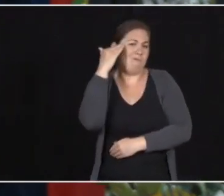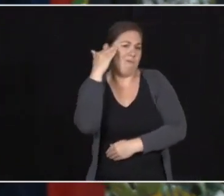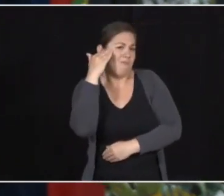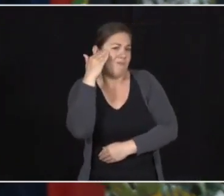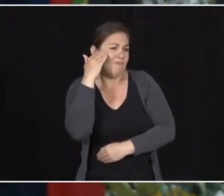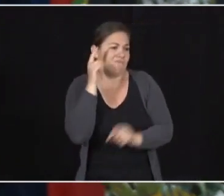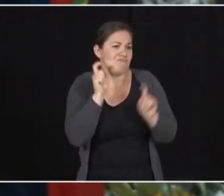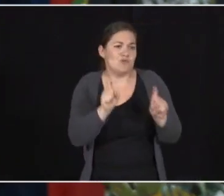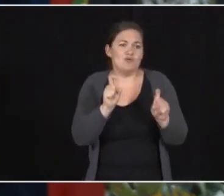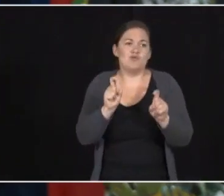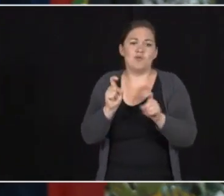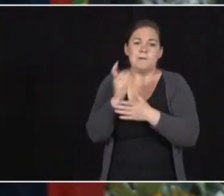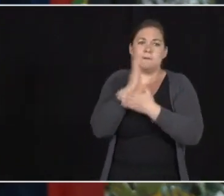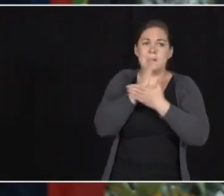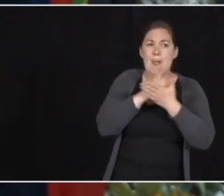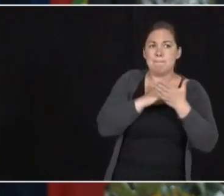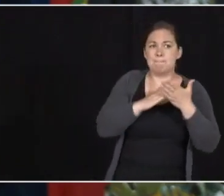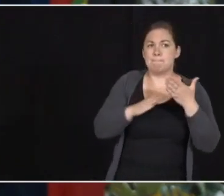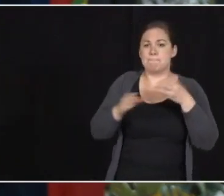And looking at ways we could do that.